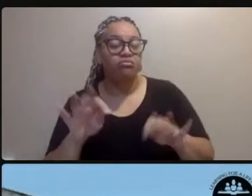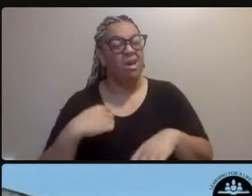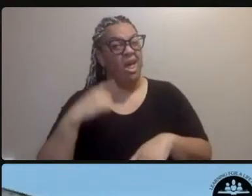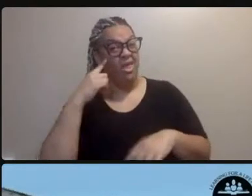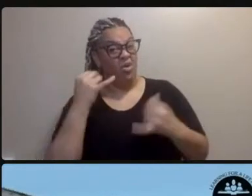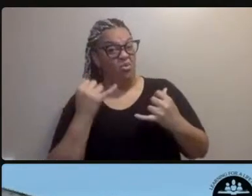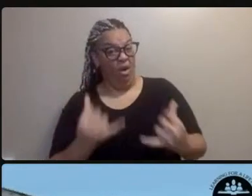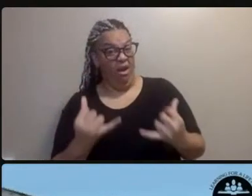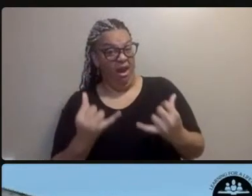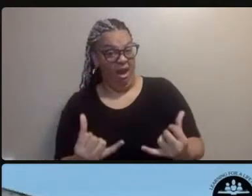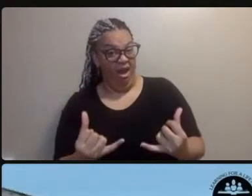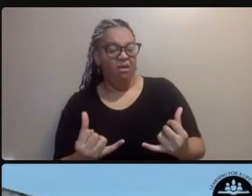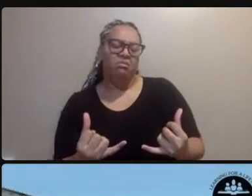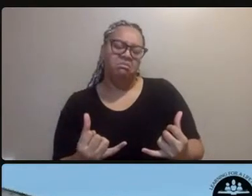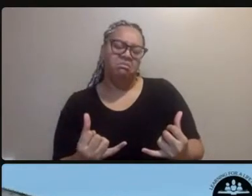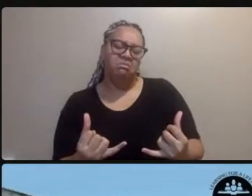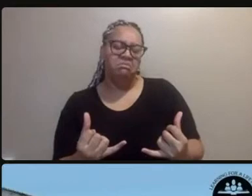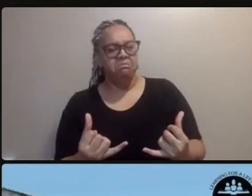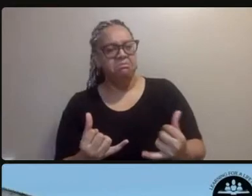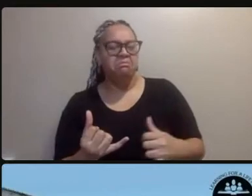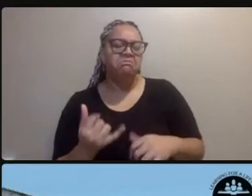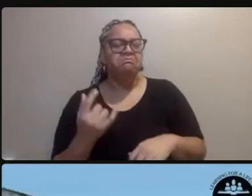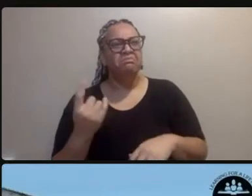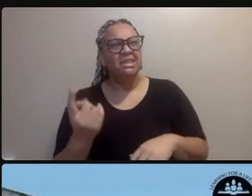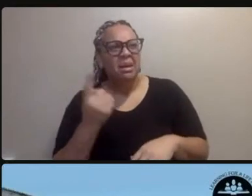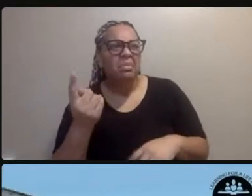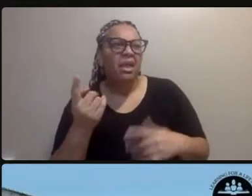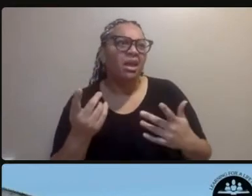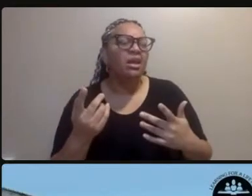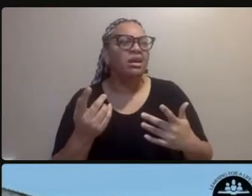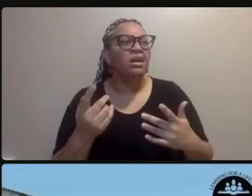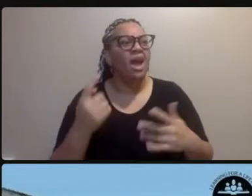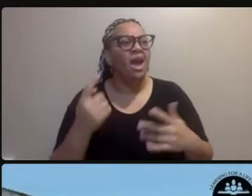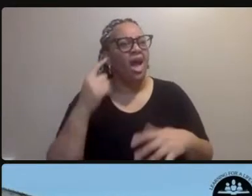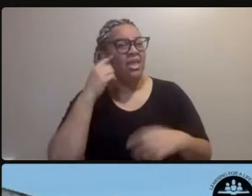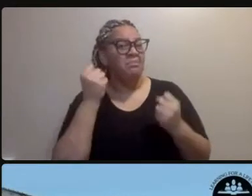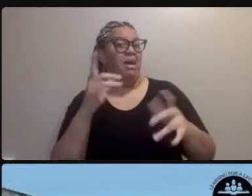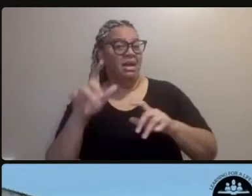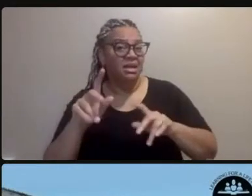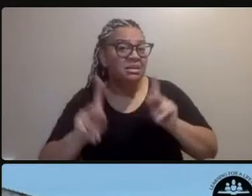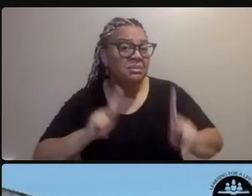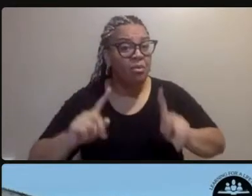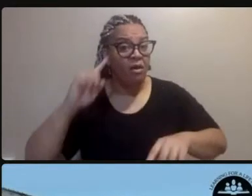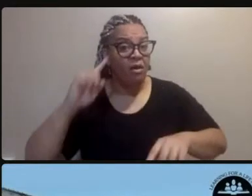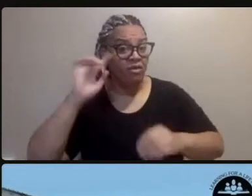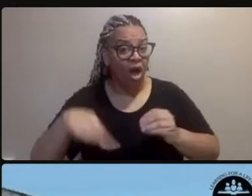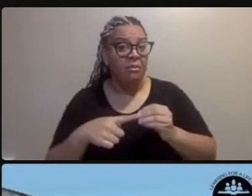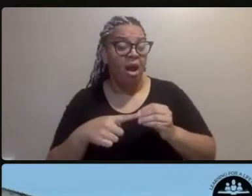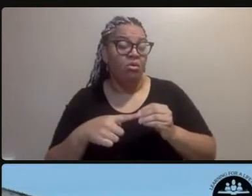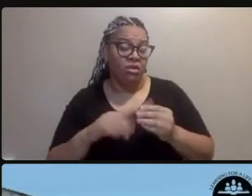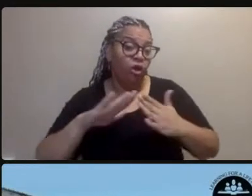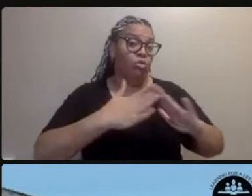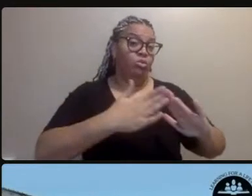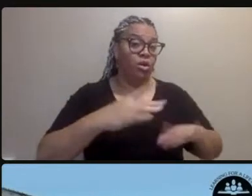CAN ONLY BE AS POWERFUL AS THAT AMONGST ITS LEADERSHIP.